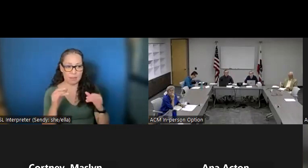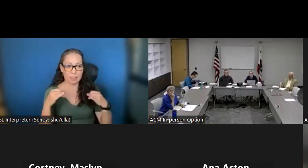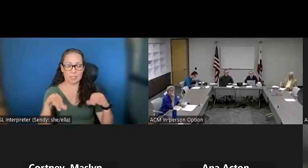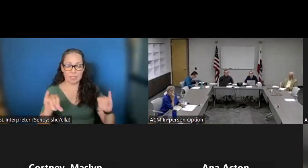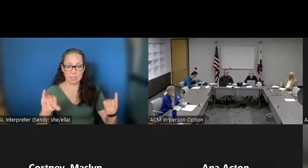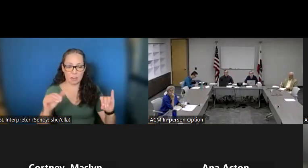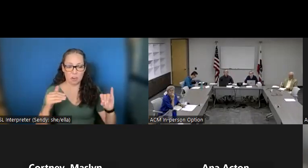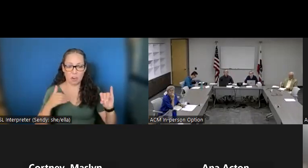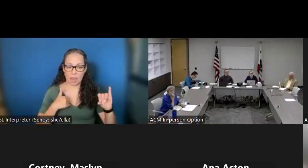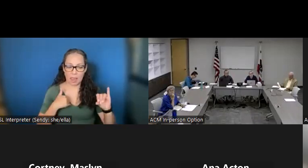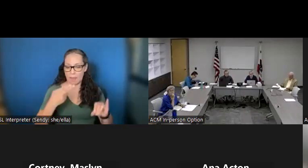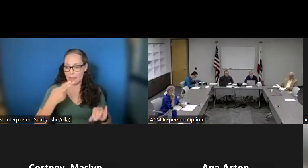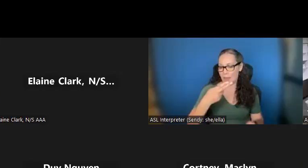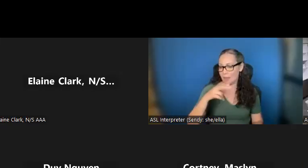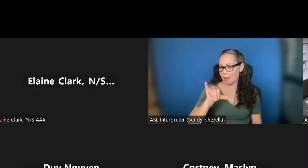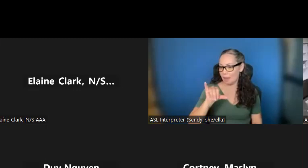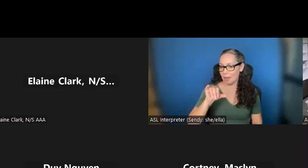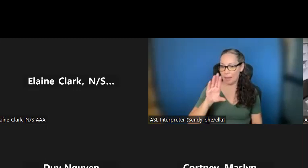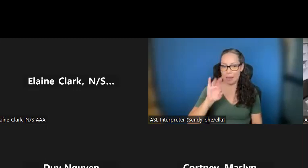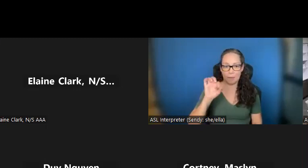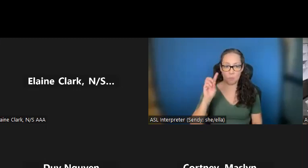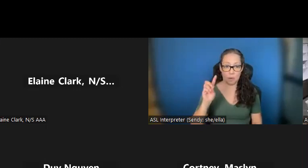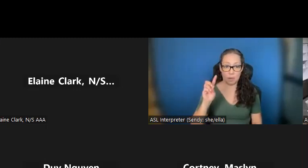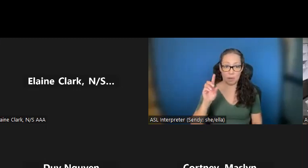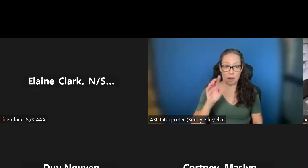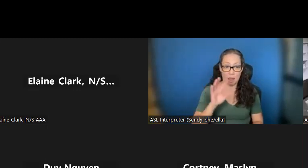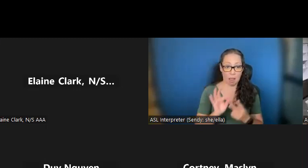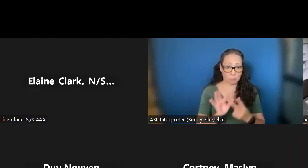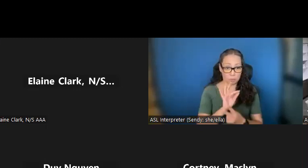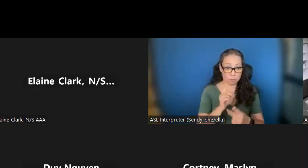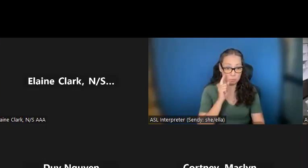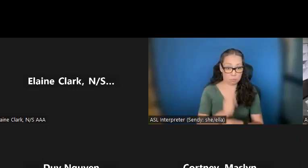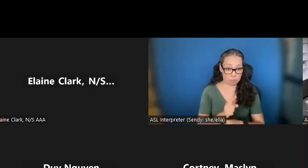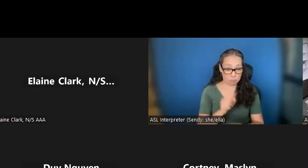a hybrid option it looked like is that correct and also I wanted to say it's very difficult